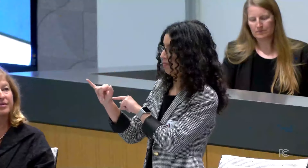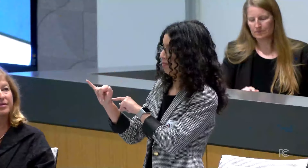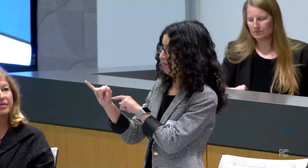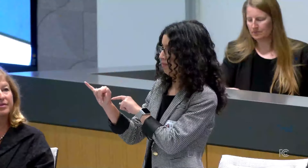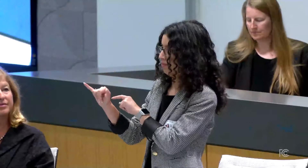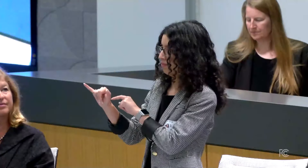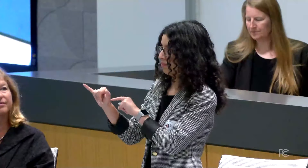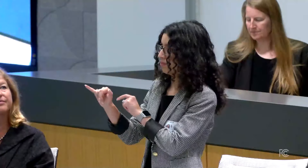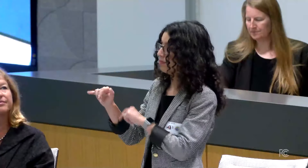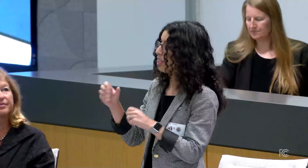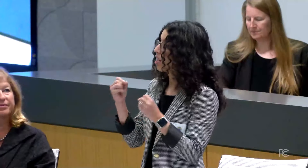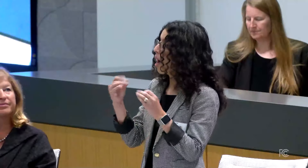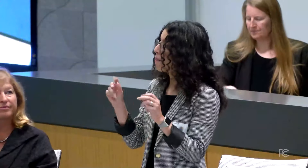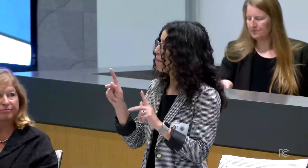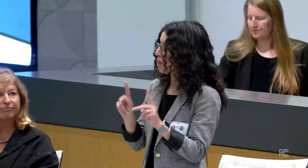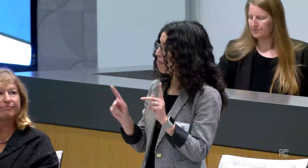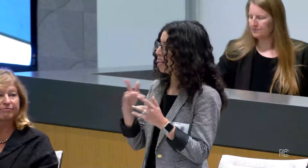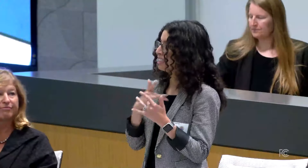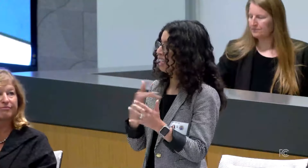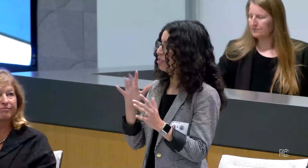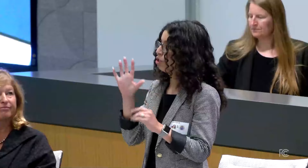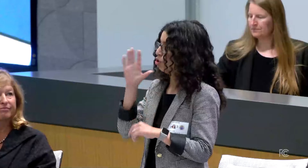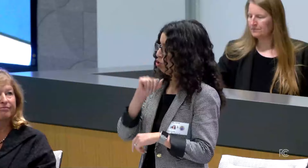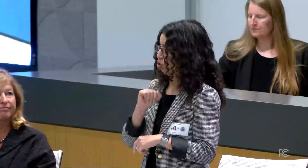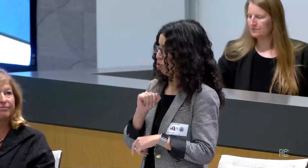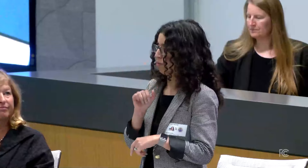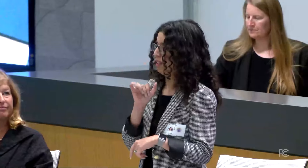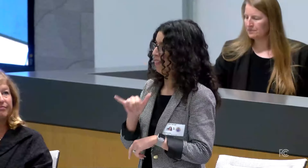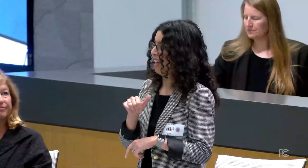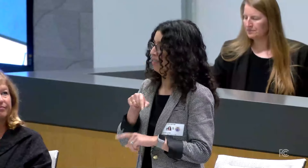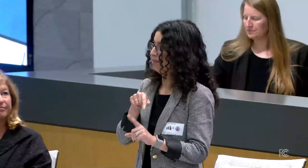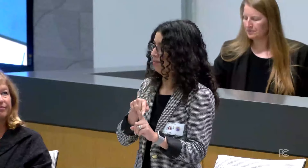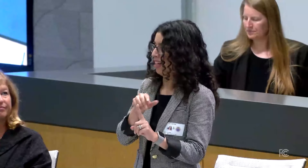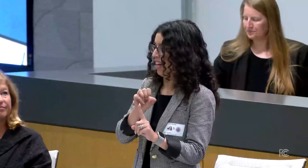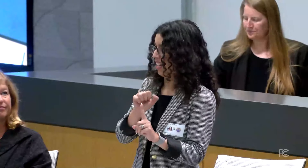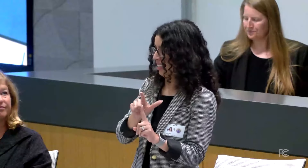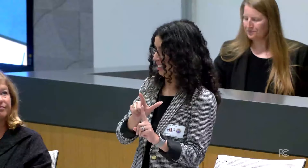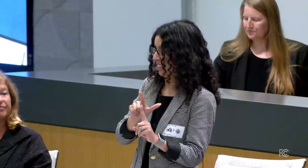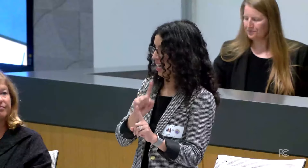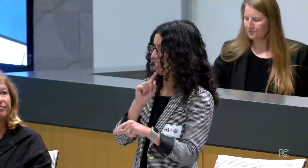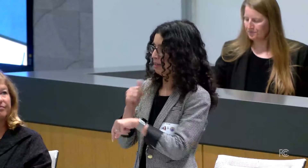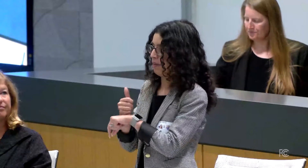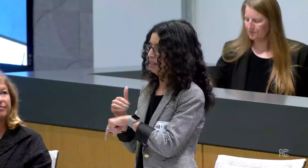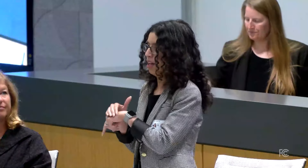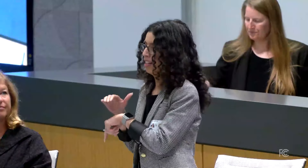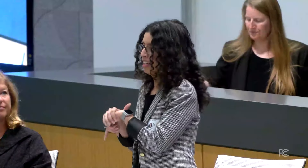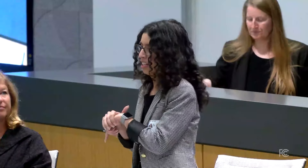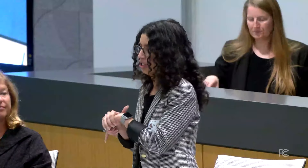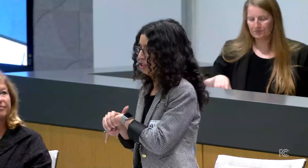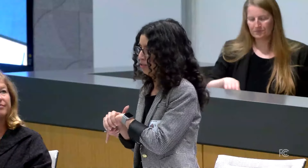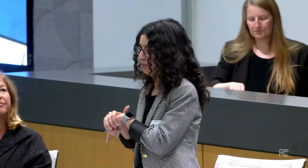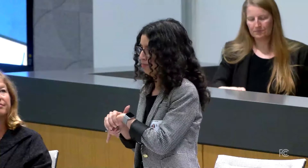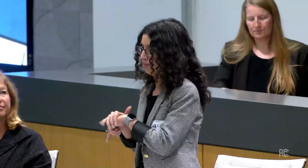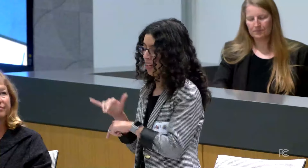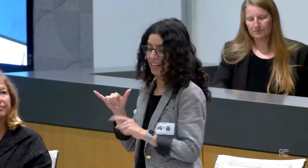SHOULD THEY KNOW ABOUT THIS POPULATION. WE'LL BEGIN FIRST WITH ZAINAB. SURE, THANK YOU. I WOULD LIKE TO TALK ABOUT